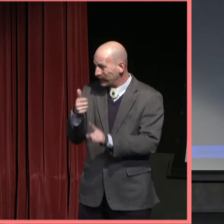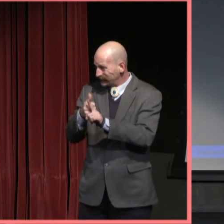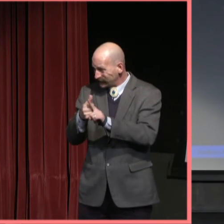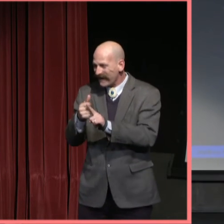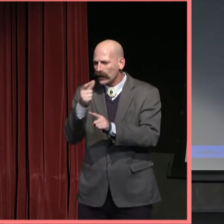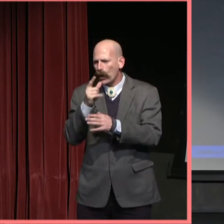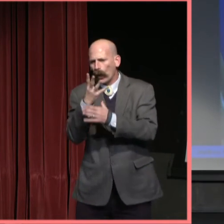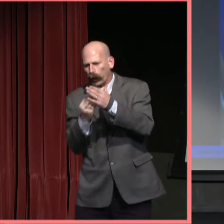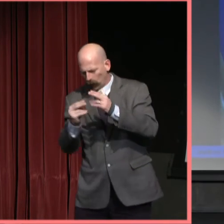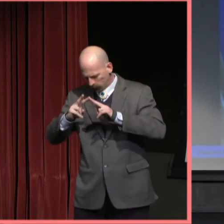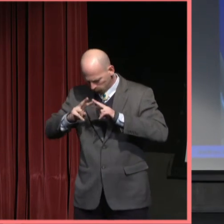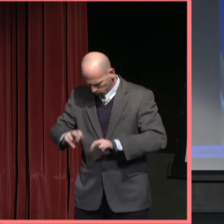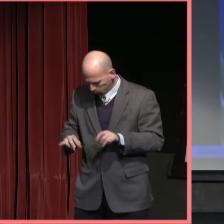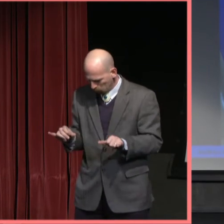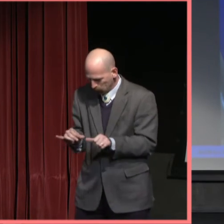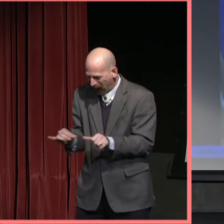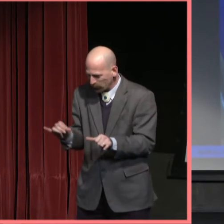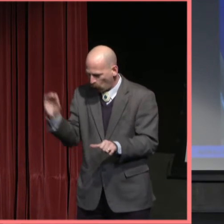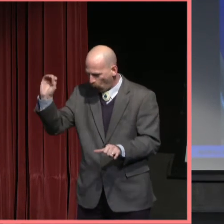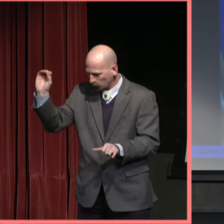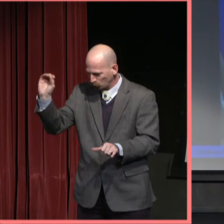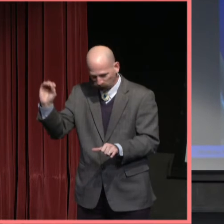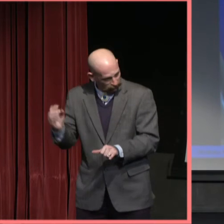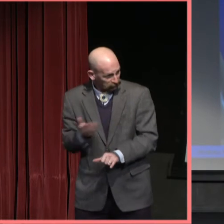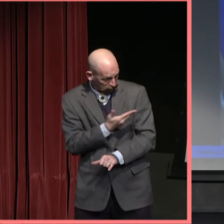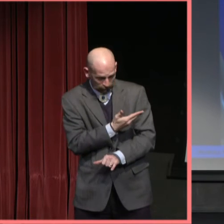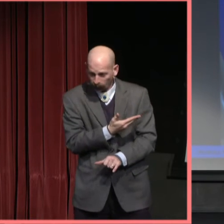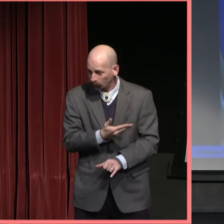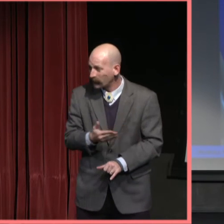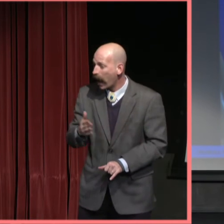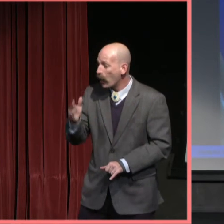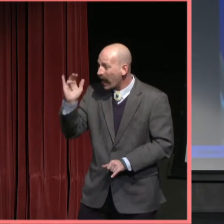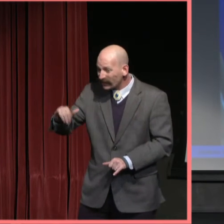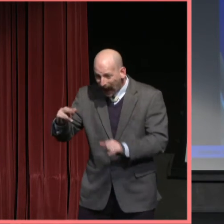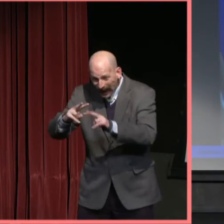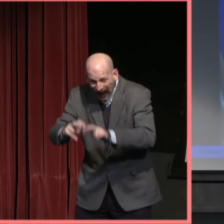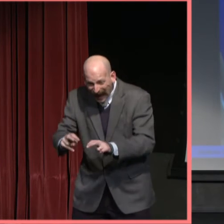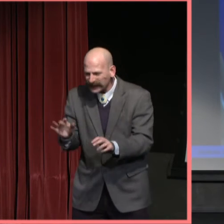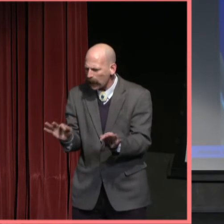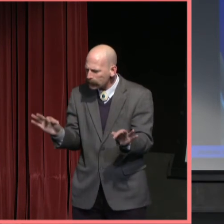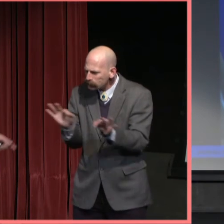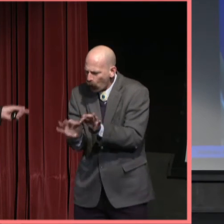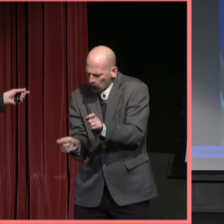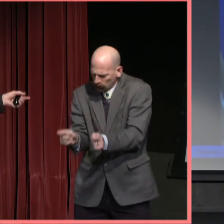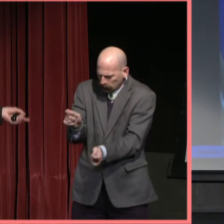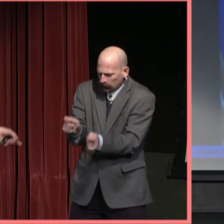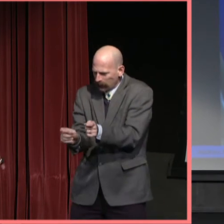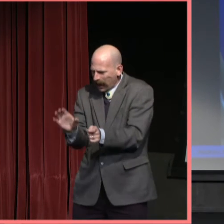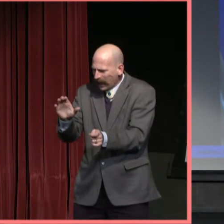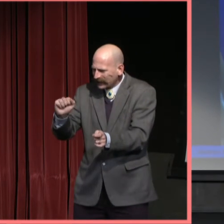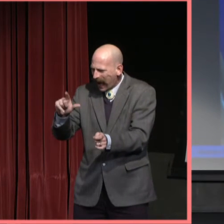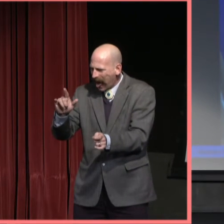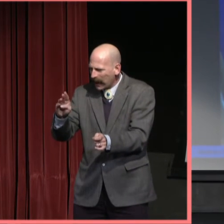We had to calibrate our analyzer with calibration gases. This is what we call the blue box,